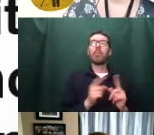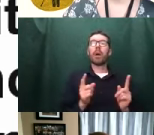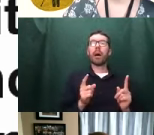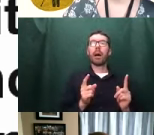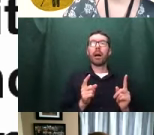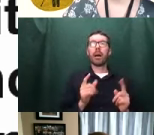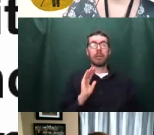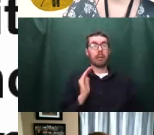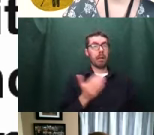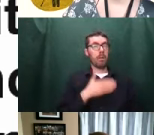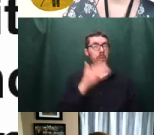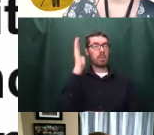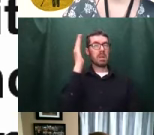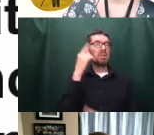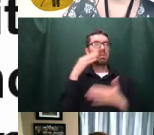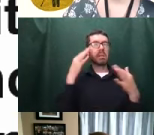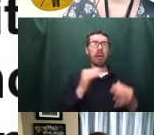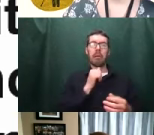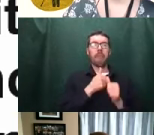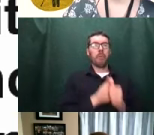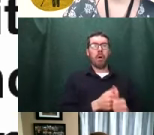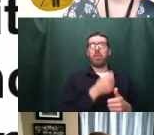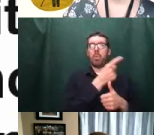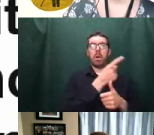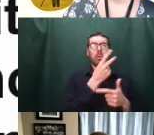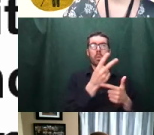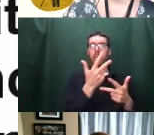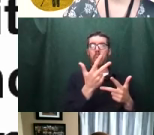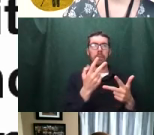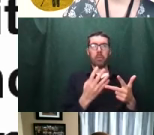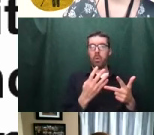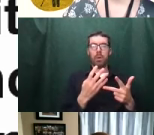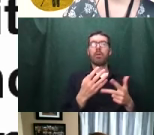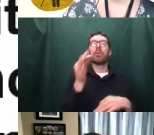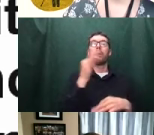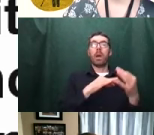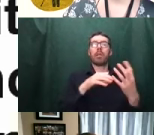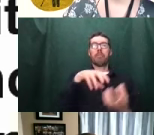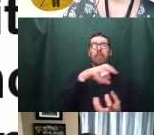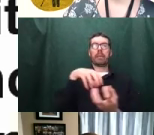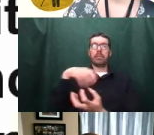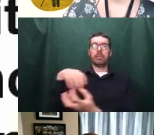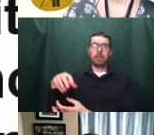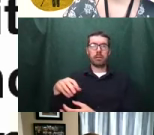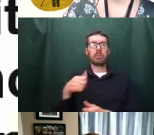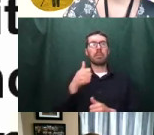to mix them up a little bit. We will each be speaking about a few, um, and drawing some